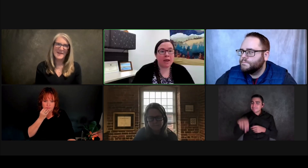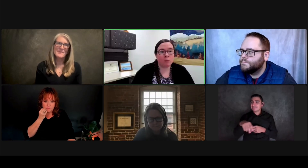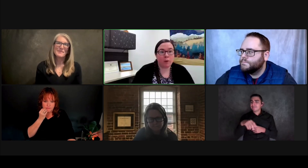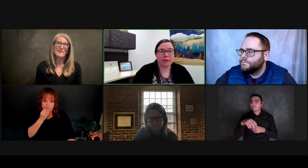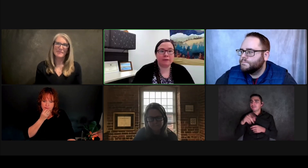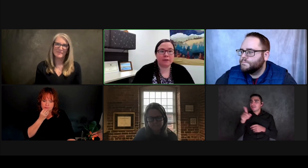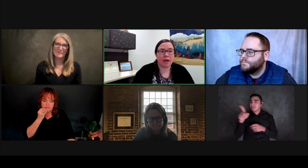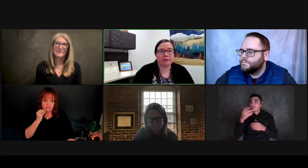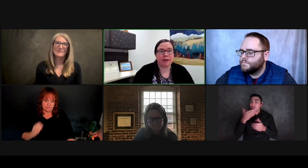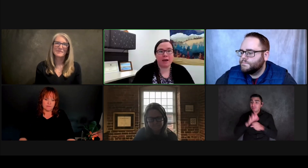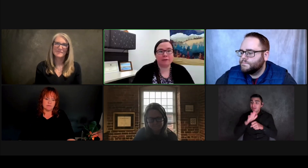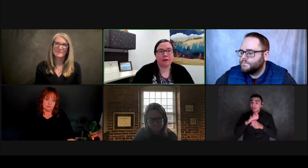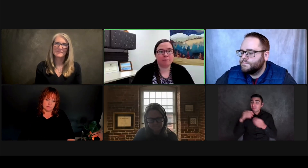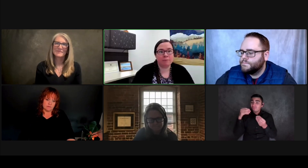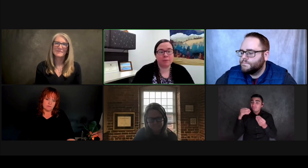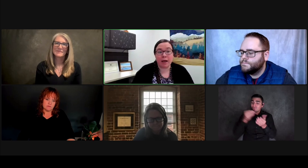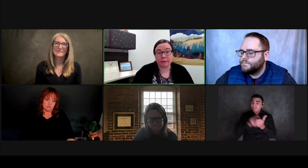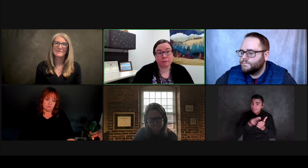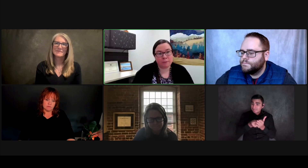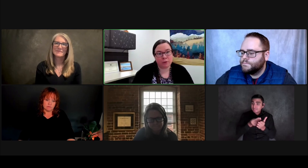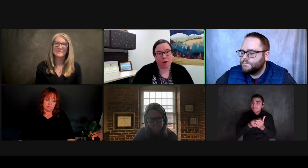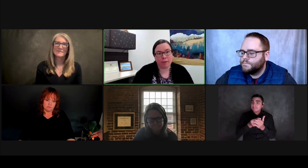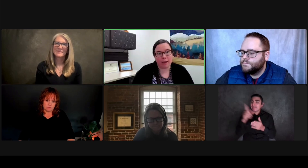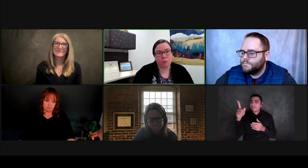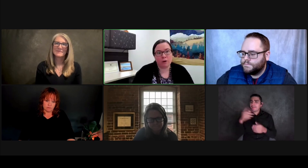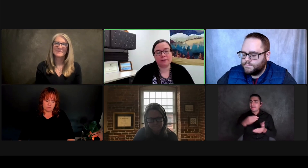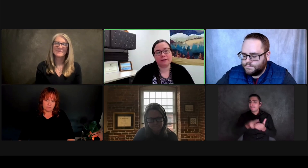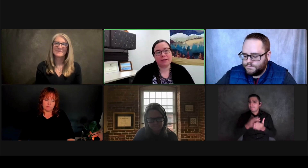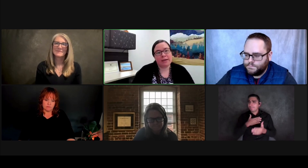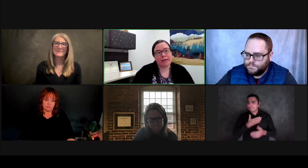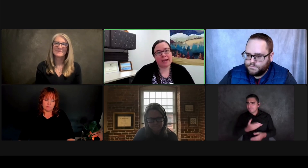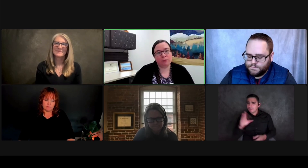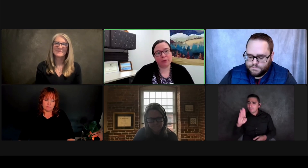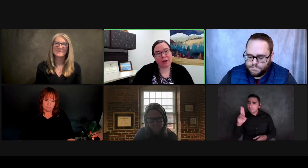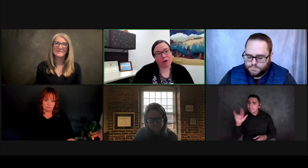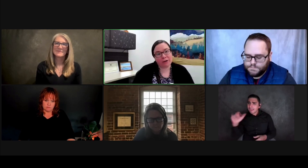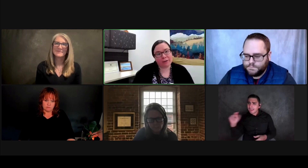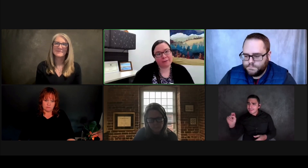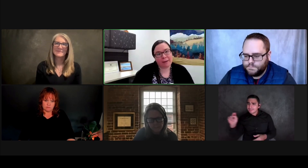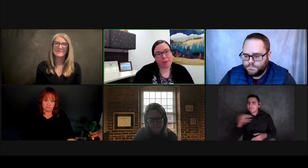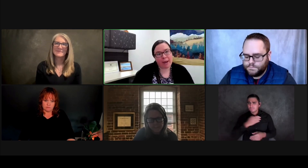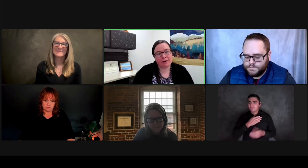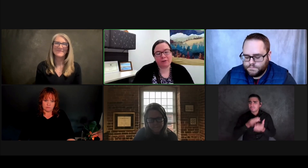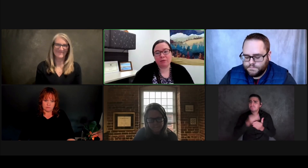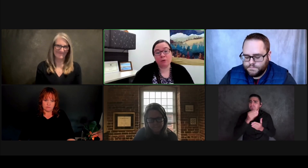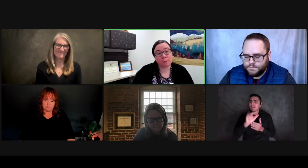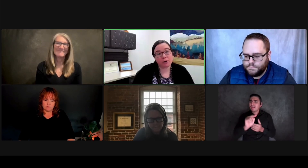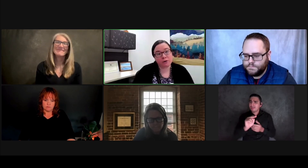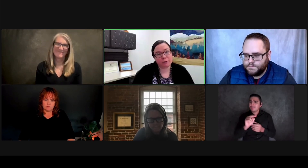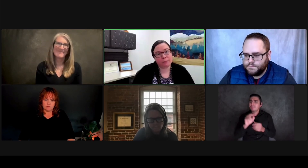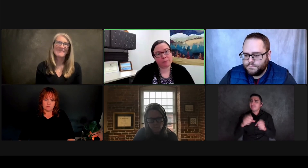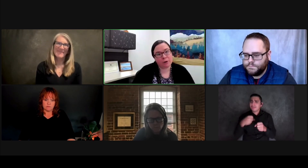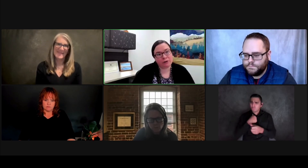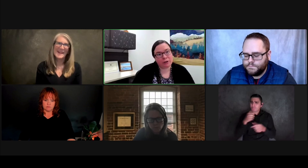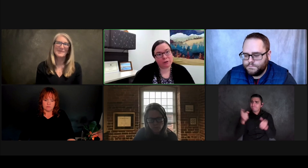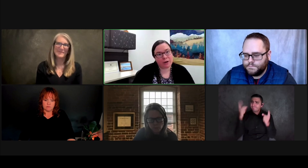and ways to contact lots of people all at once and really all get on the same page. And those partnerships, in particular,